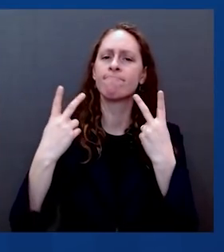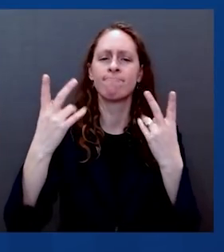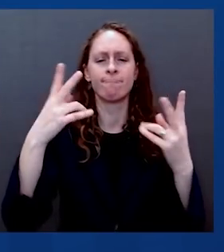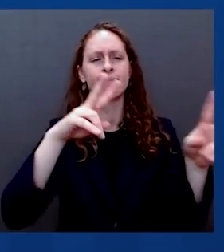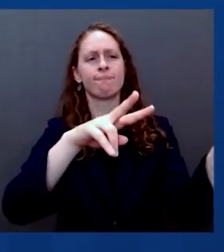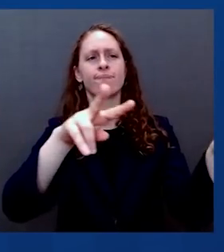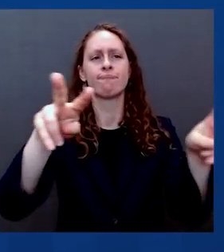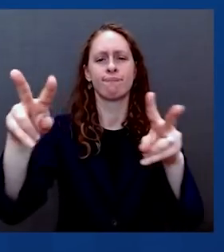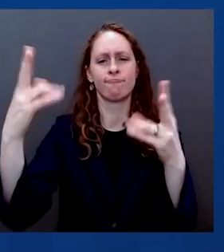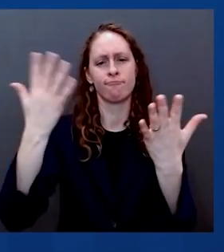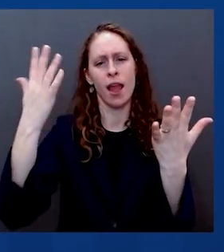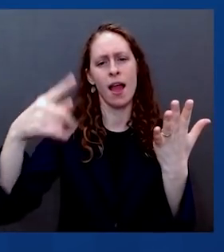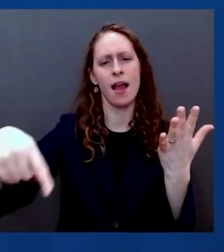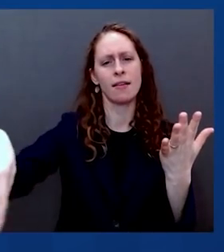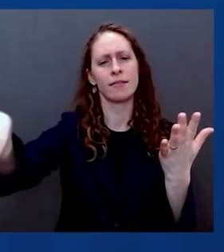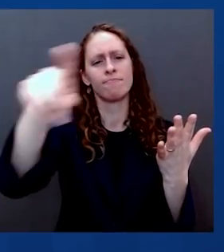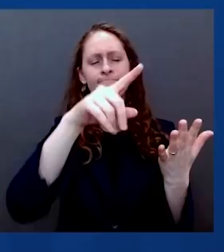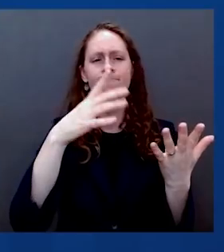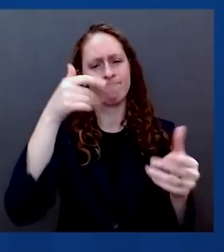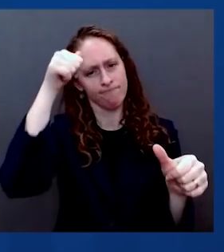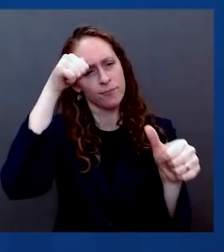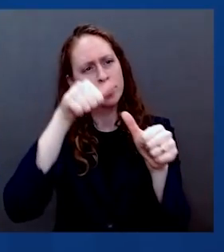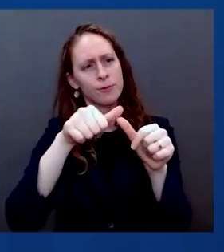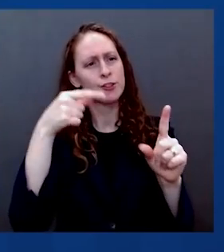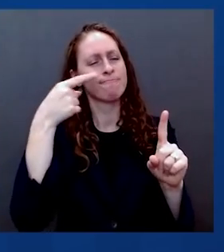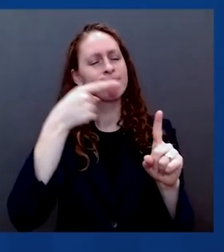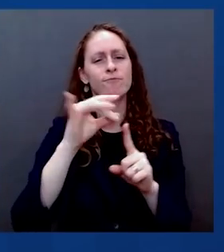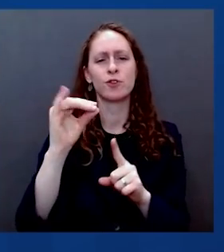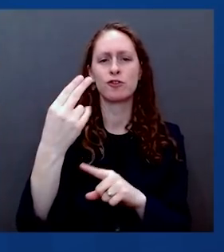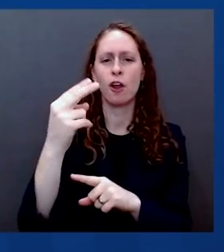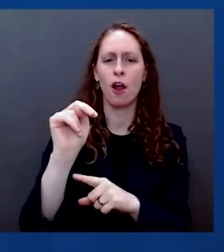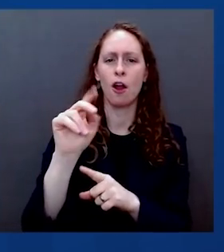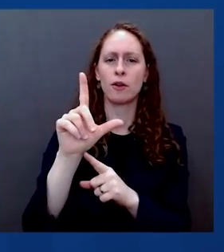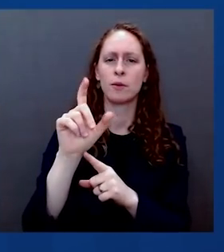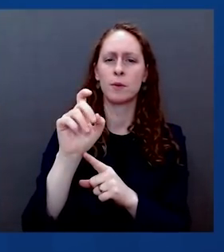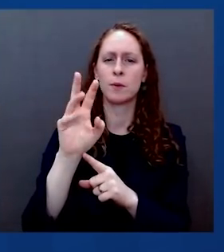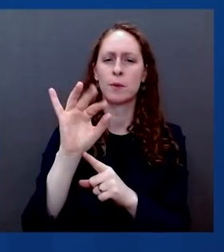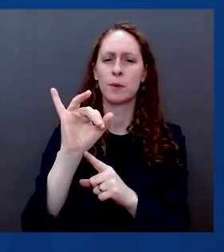the 16th Street Baptist Church in Birmingham and murdered four little girls.